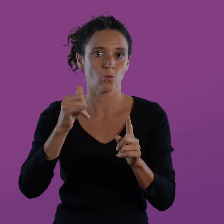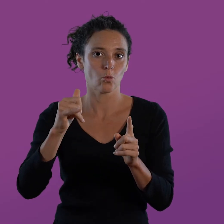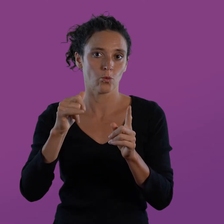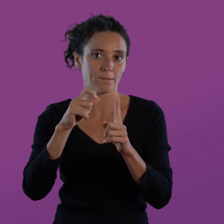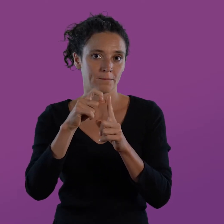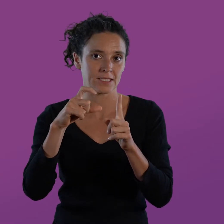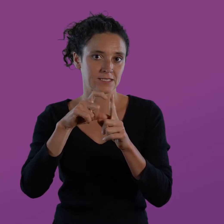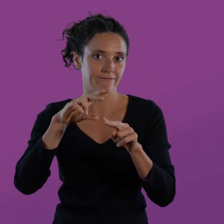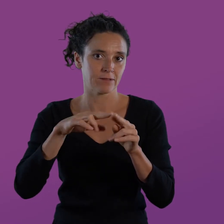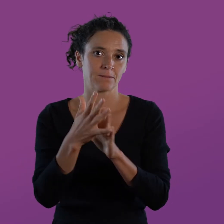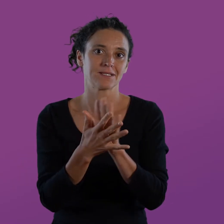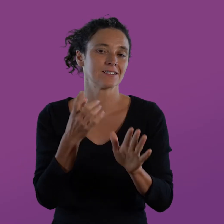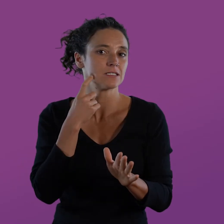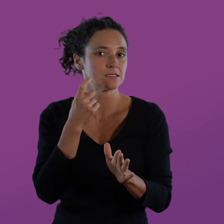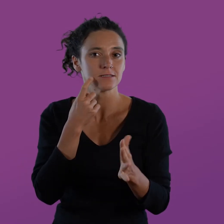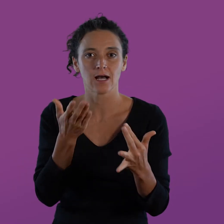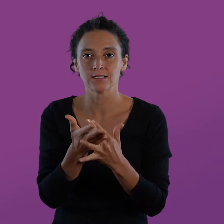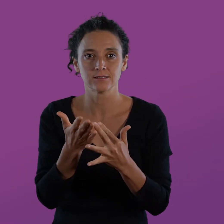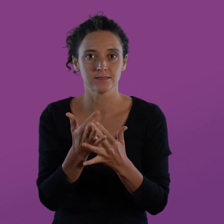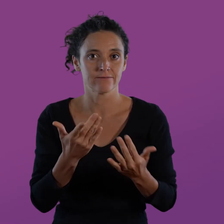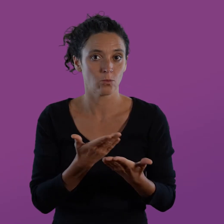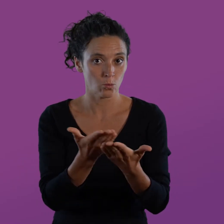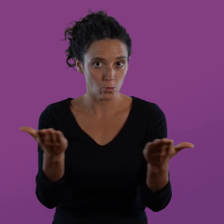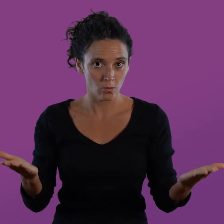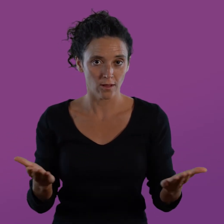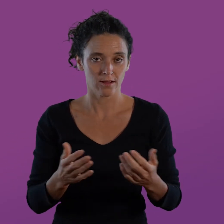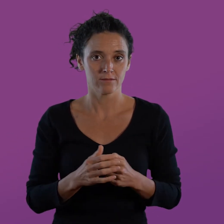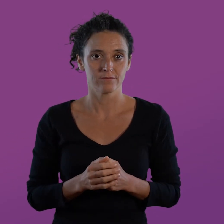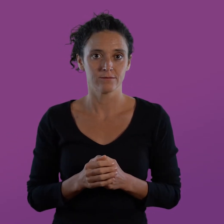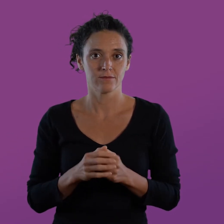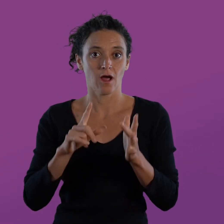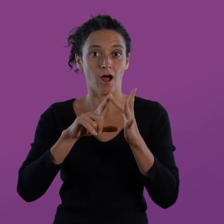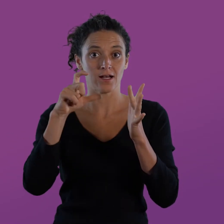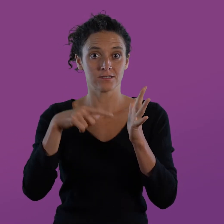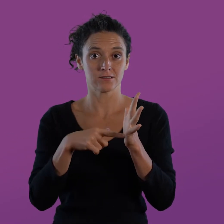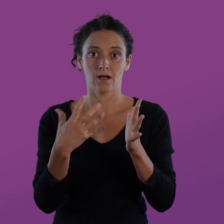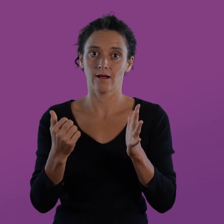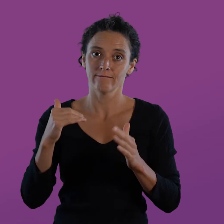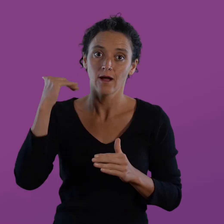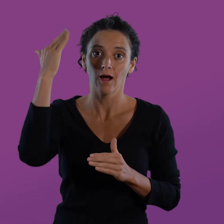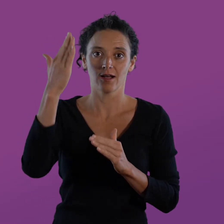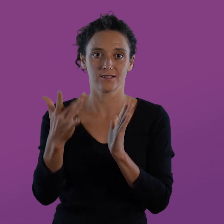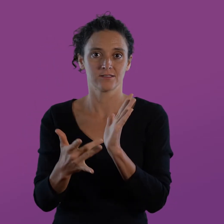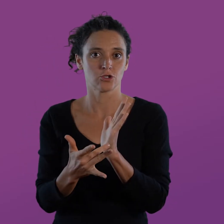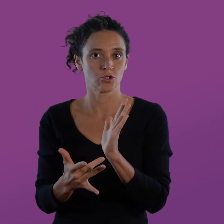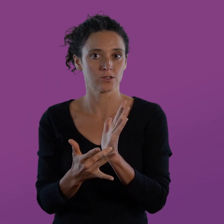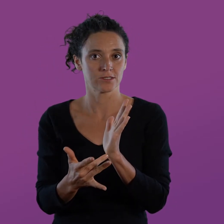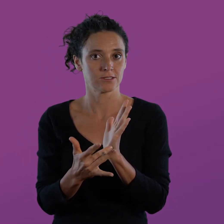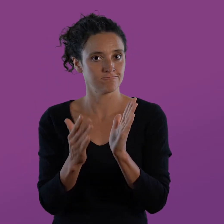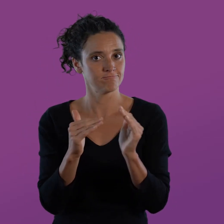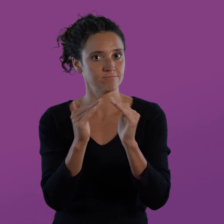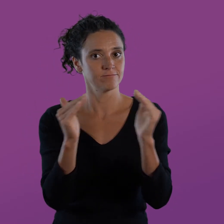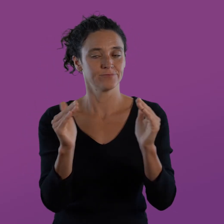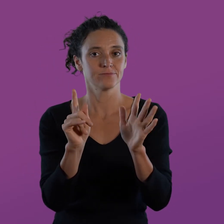and Word documents (DOCX) - are provided and are made as accessible as possible. The Royal Commission’s core ICT solutions maintain high accessibility standards,